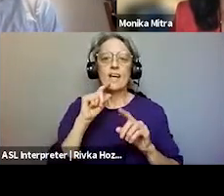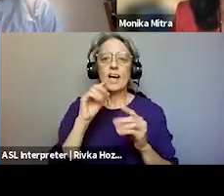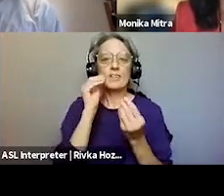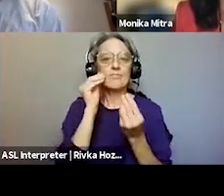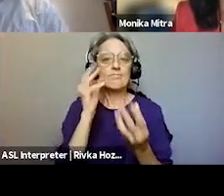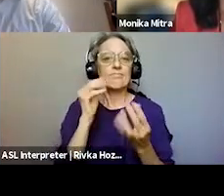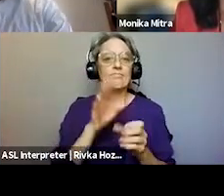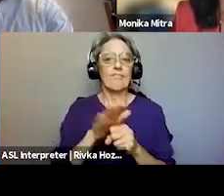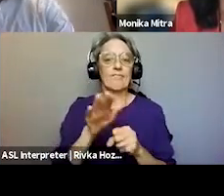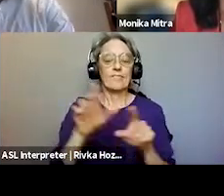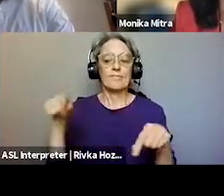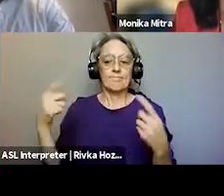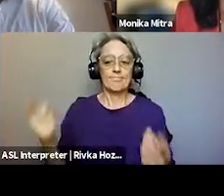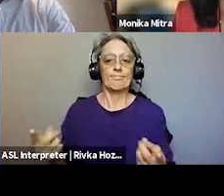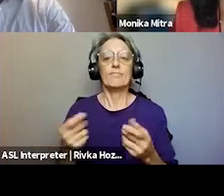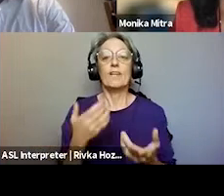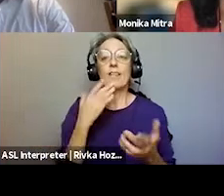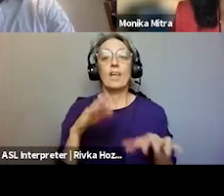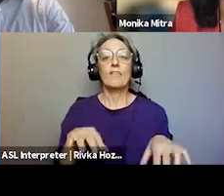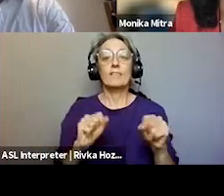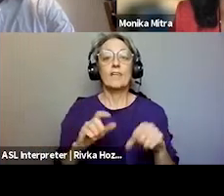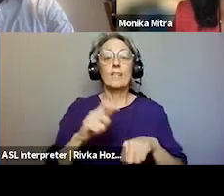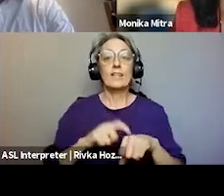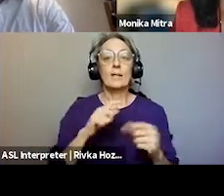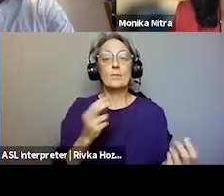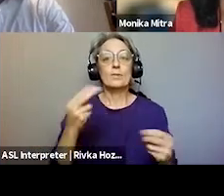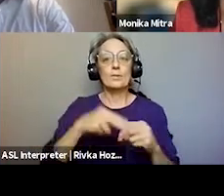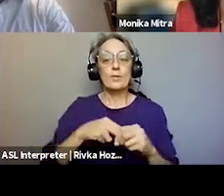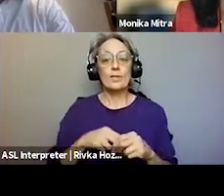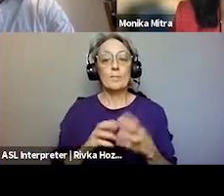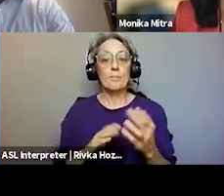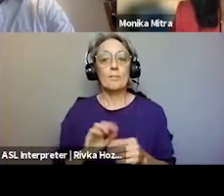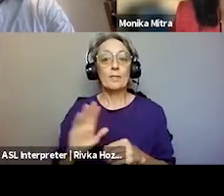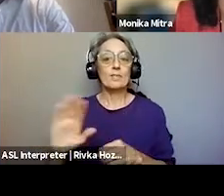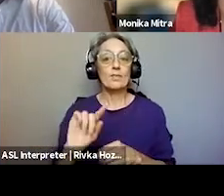the time to be here. Whether it’s your first day or second day or you third day with the workshop,